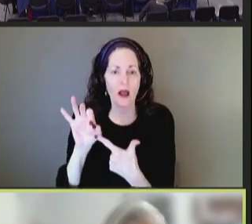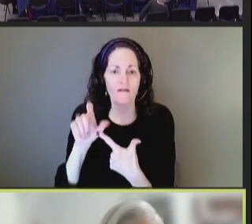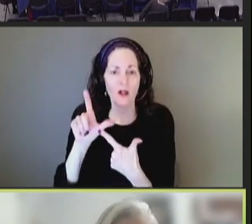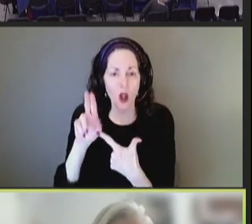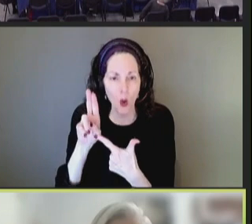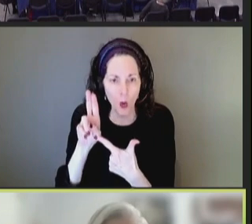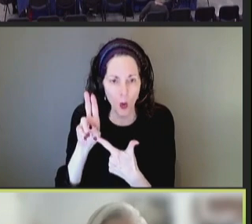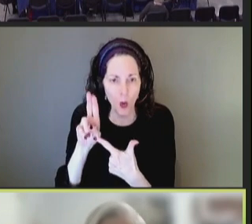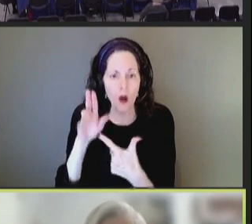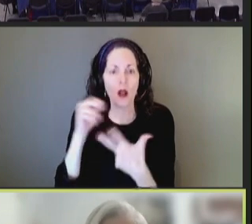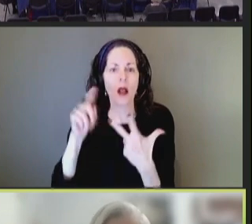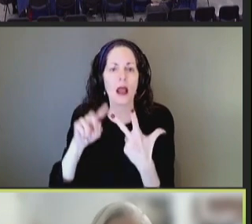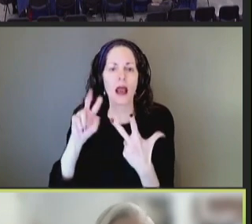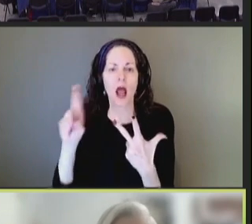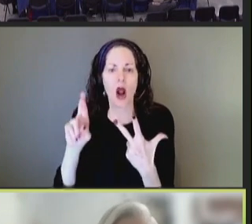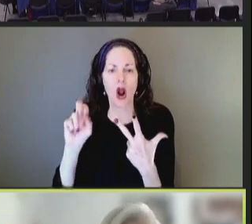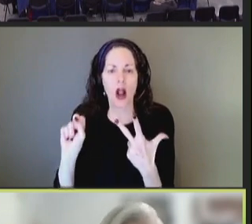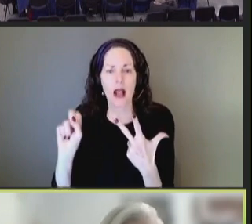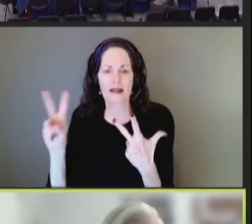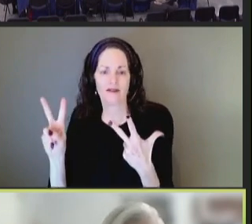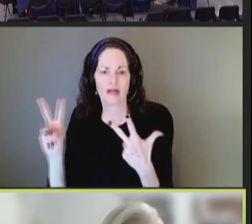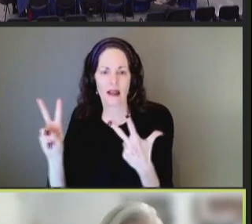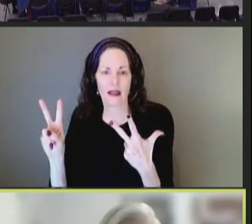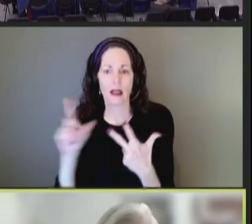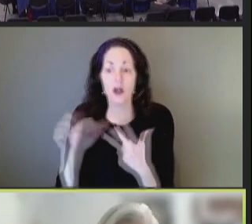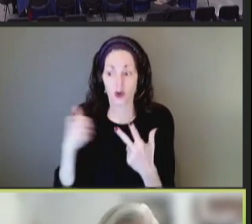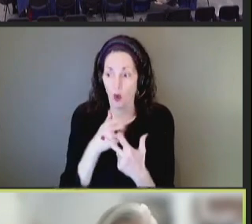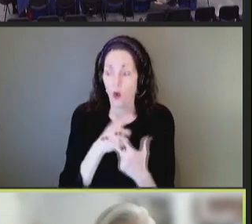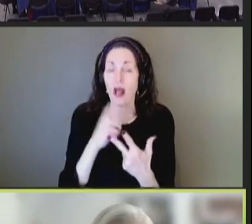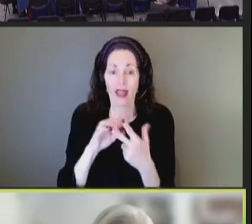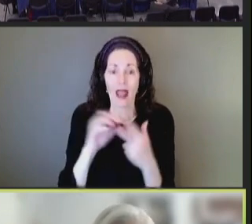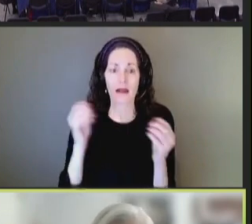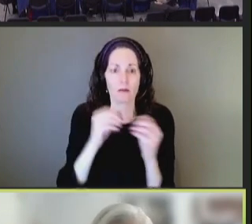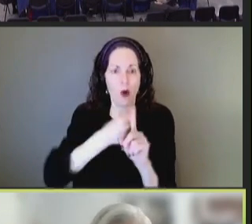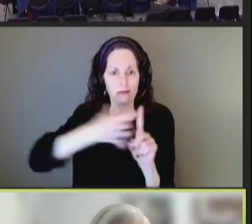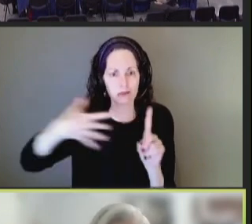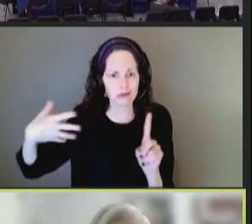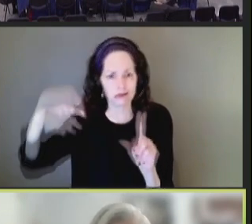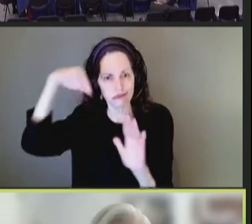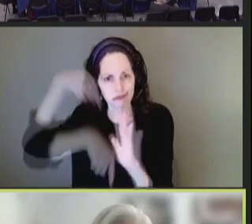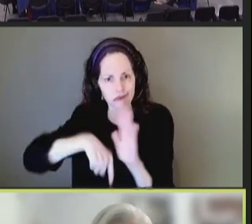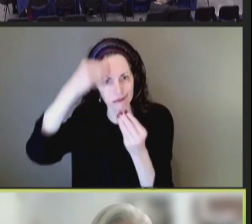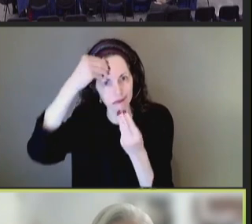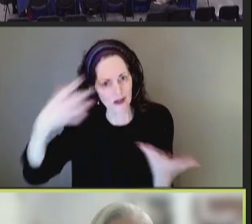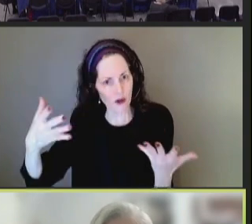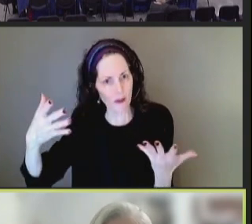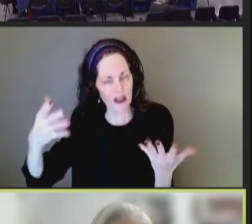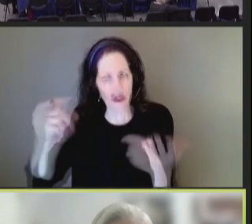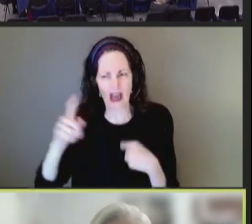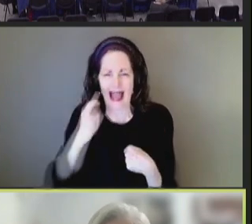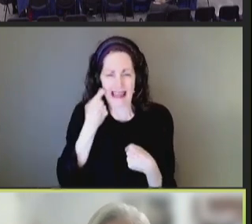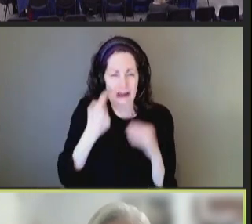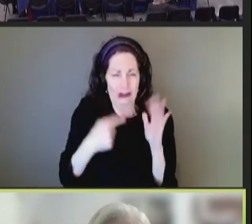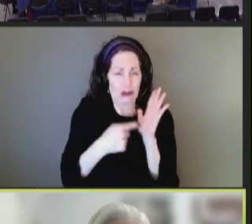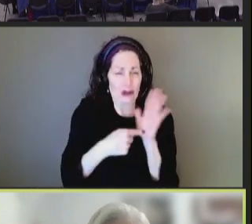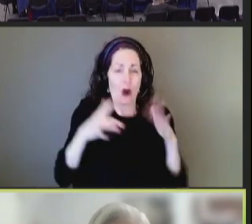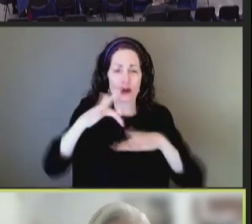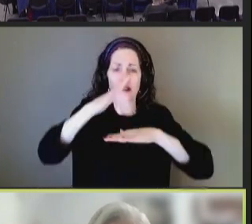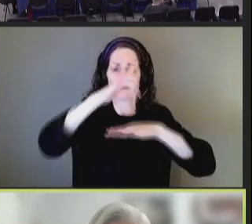you'll provide -- we provide much more information than what I just showed, which is a very high-level summary of vaccination coverage.